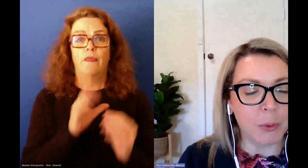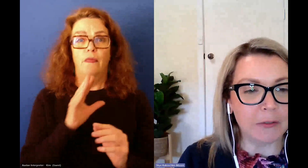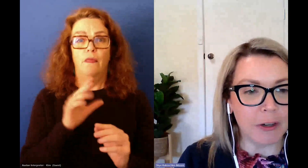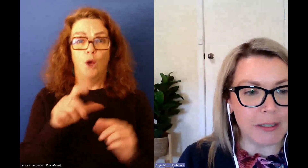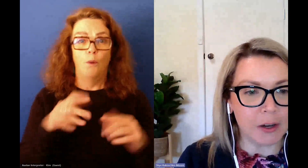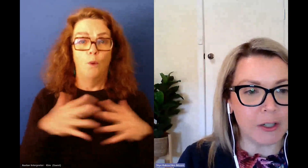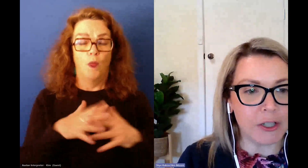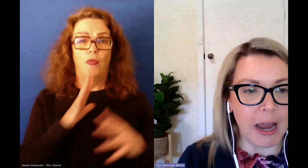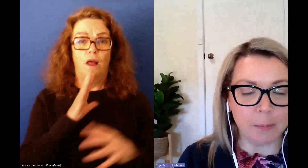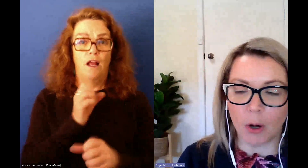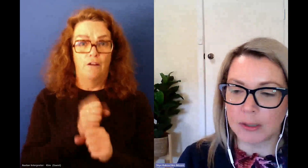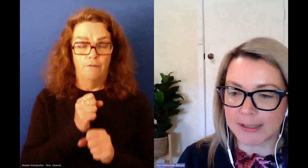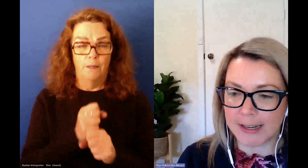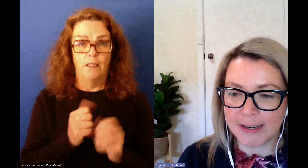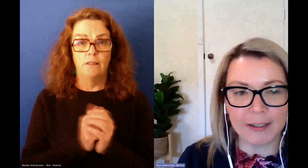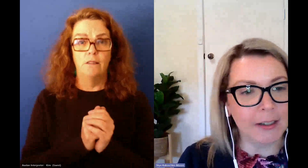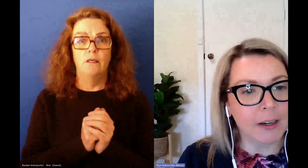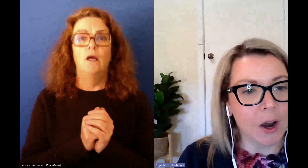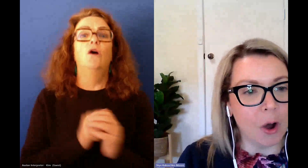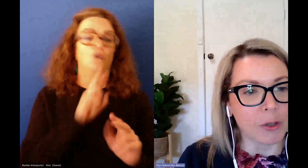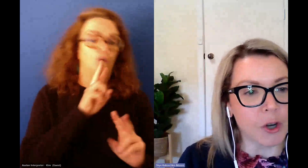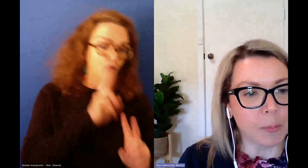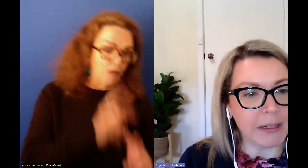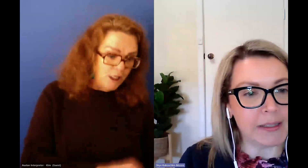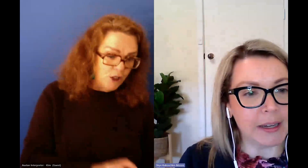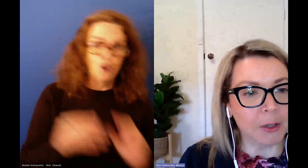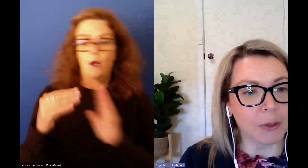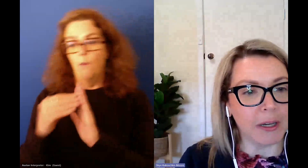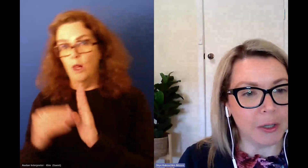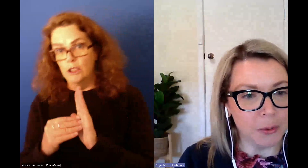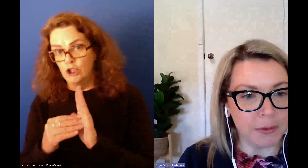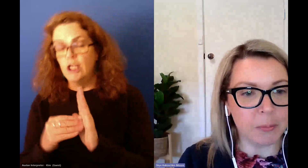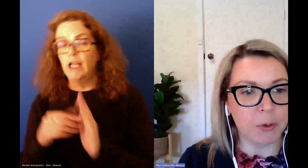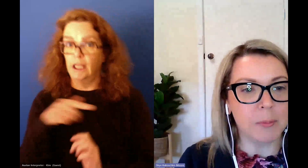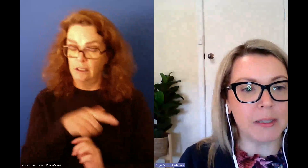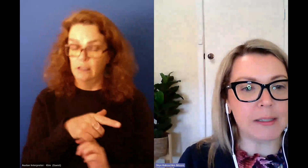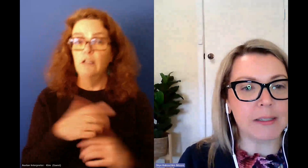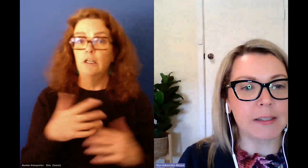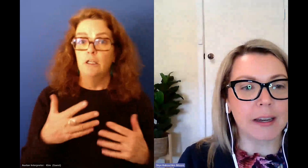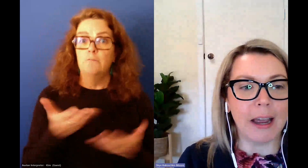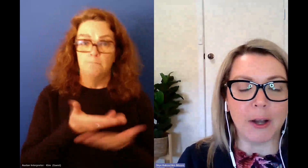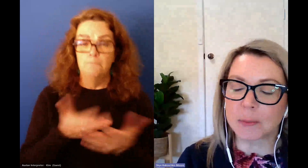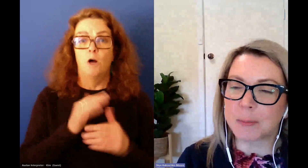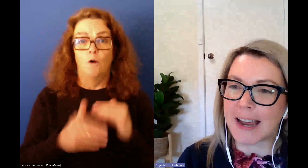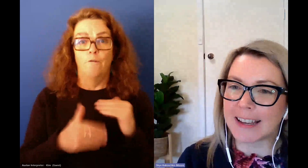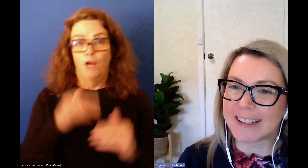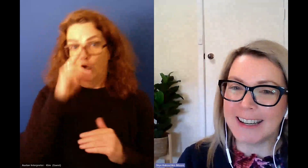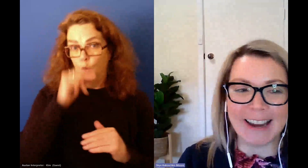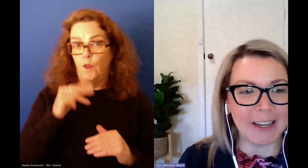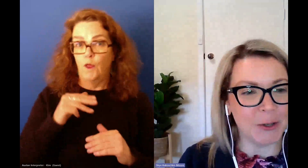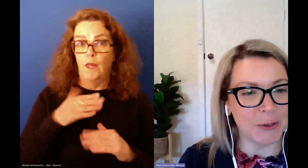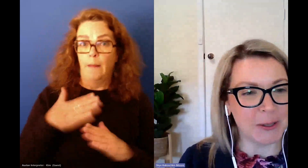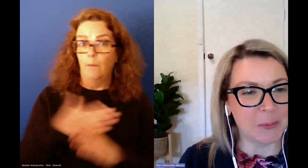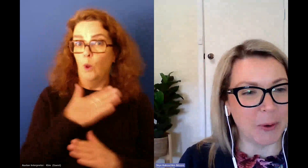between research and policy on topics including youth employment and hospitality and tourism